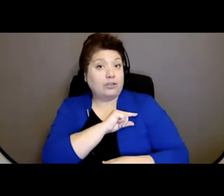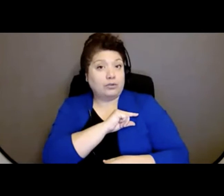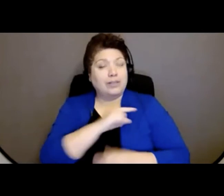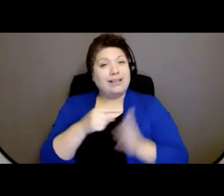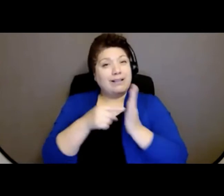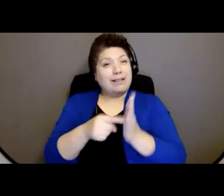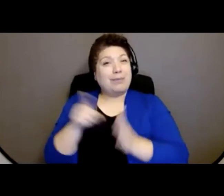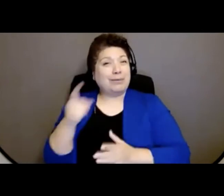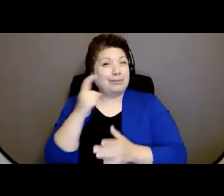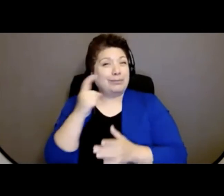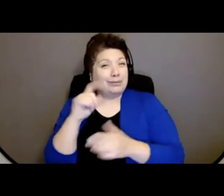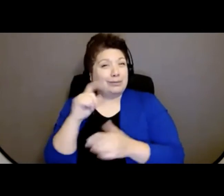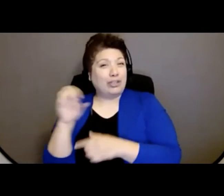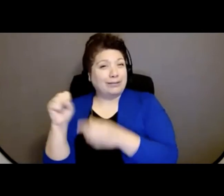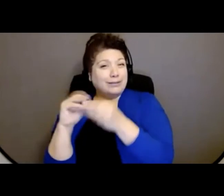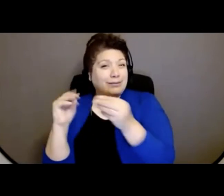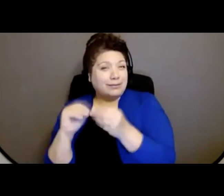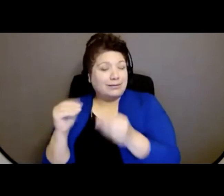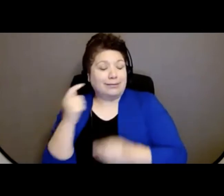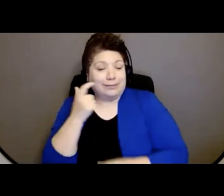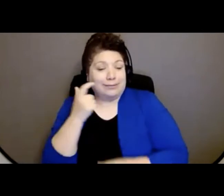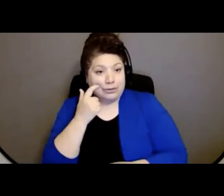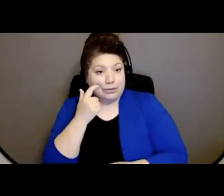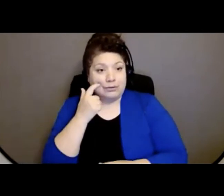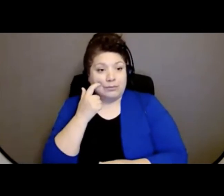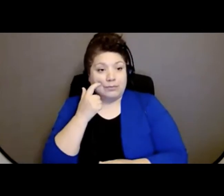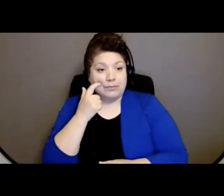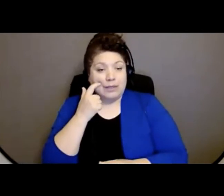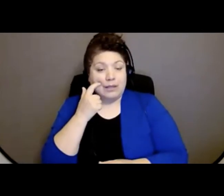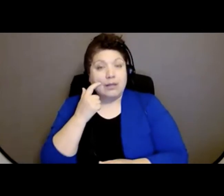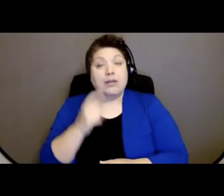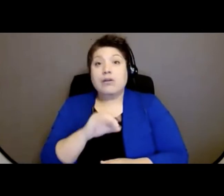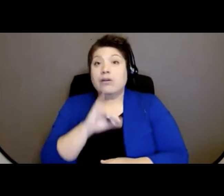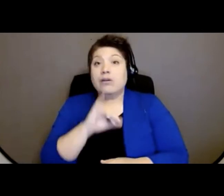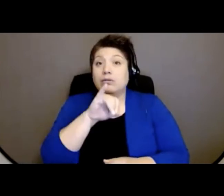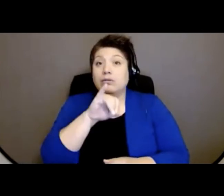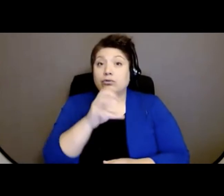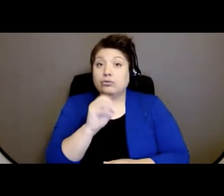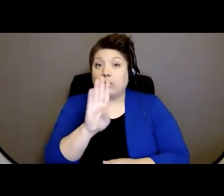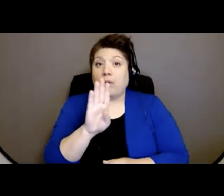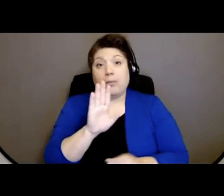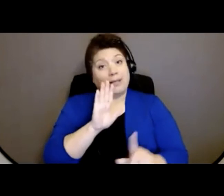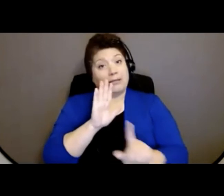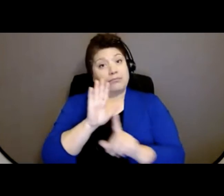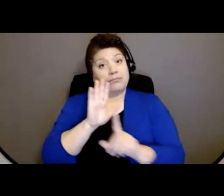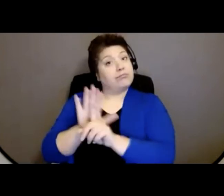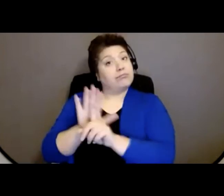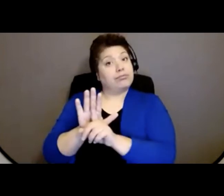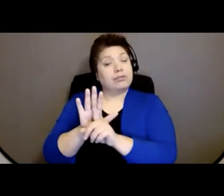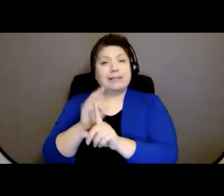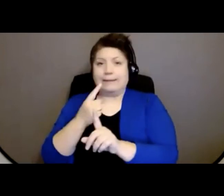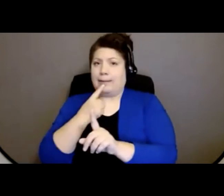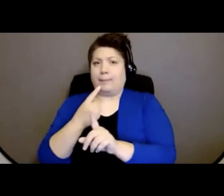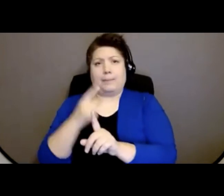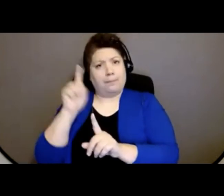A COUPLE OF MINUTES AGO, IF A JOB REQUIRES THAT A CANDIDATE HAS A DRIVER'S LICENCE,